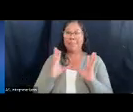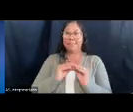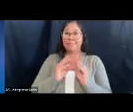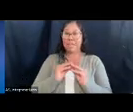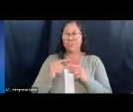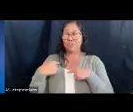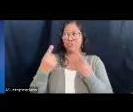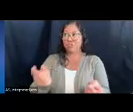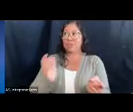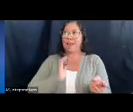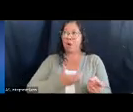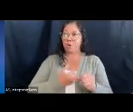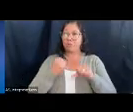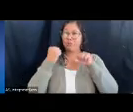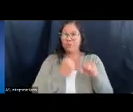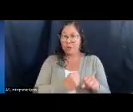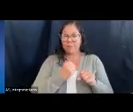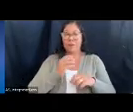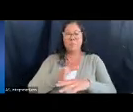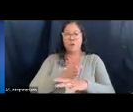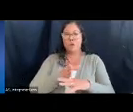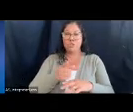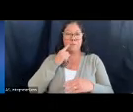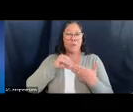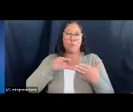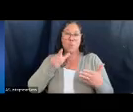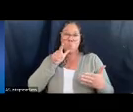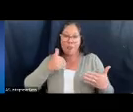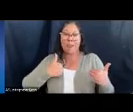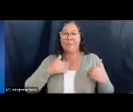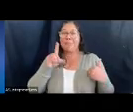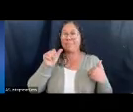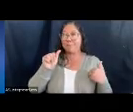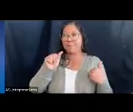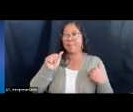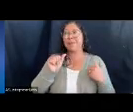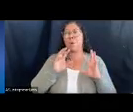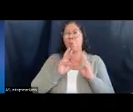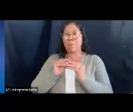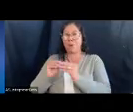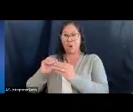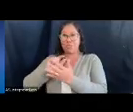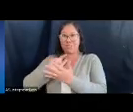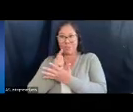of our strengthening partnership for students with disabilities webinar series. 13. It's a